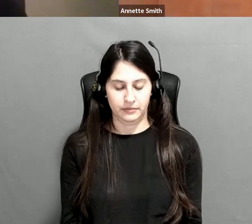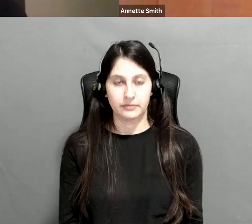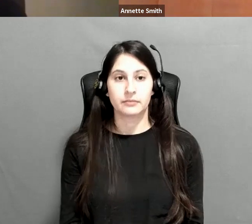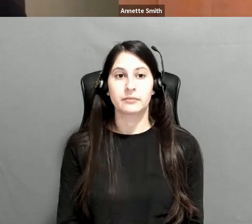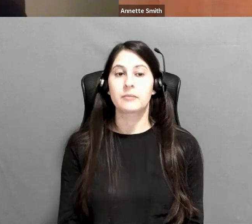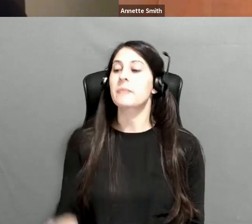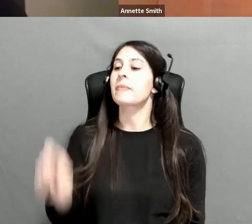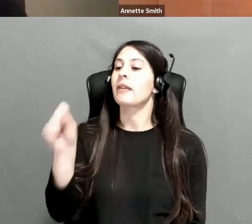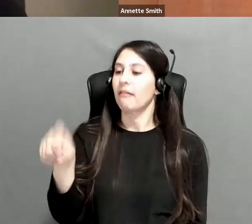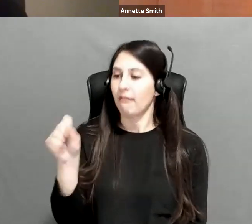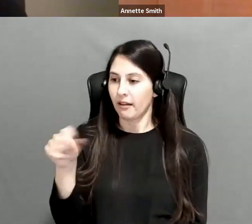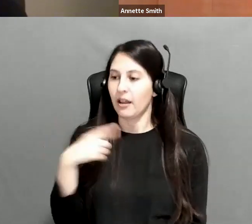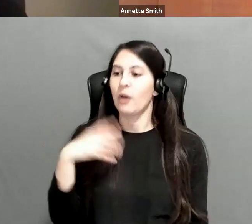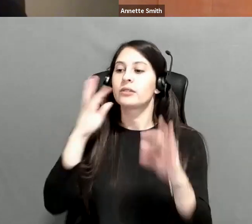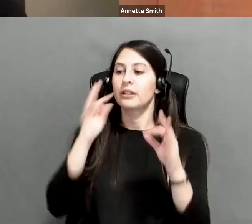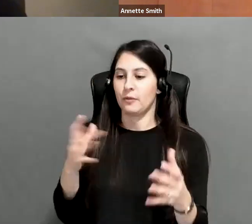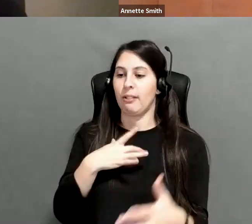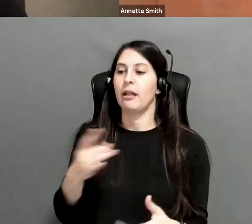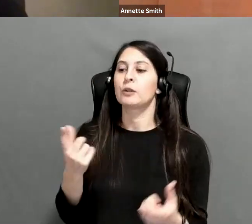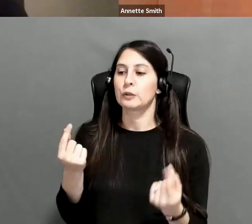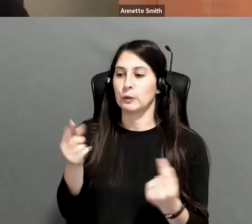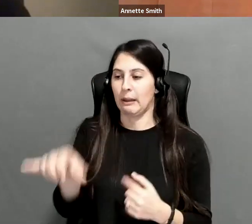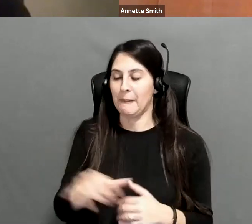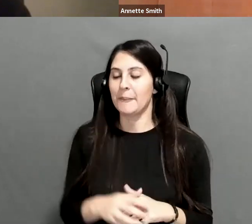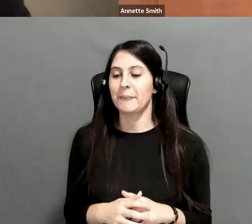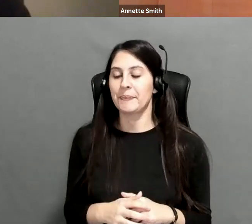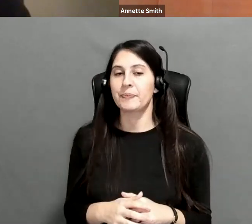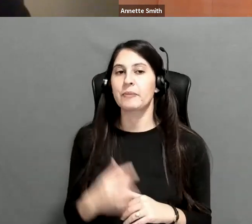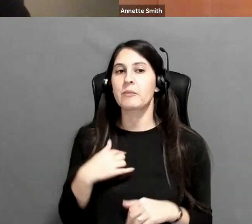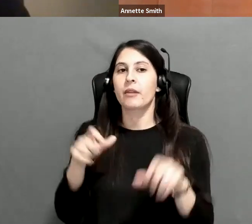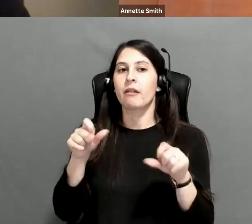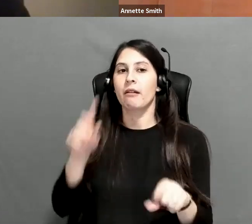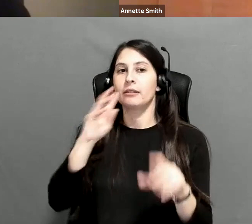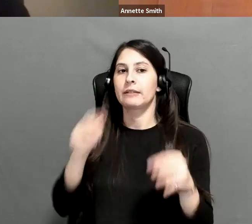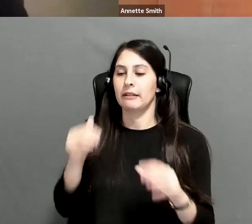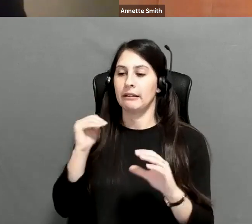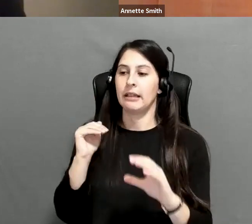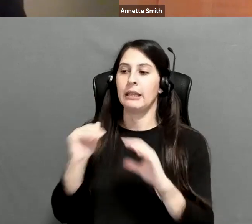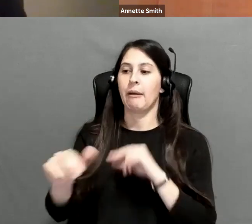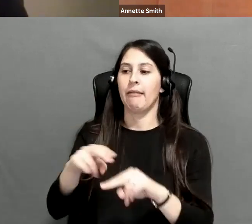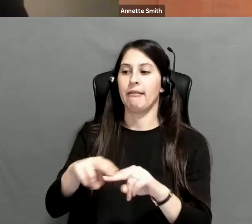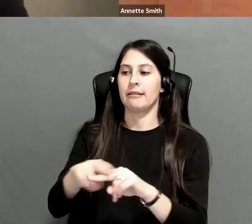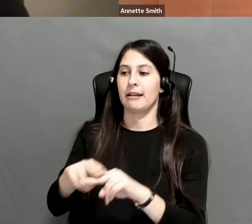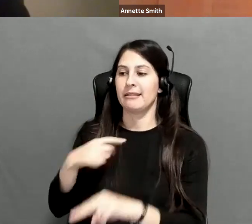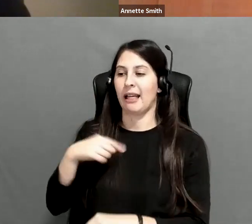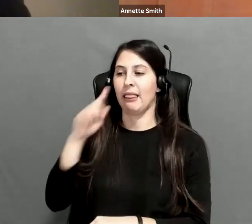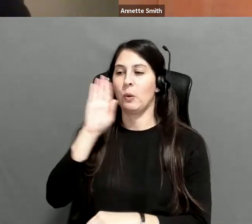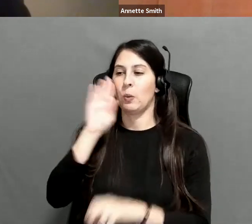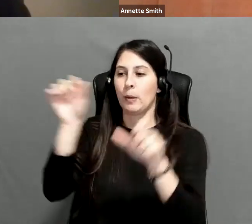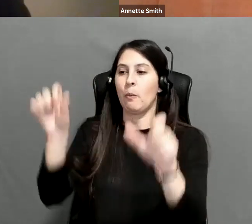quite a bit of what was presented. Yeah. I definitely would like to do that.